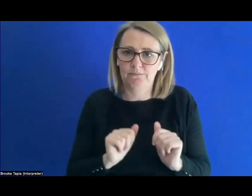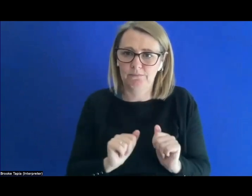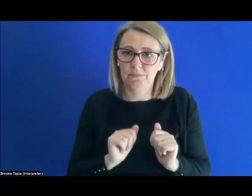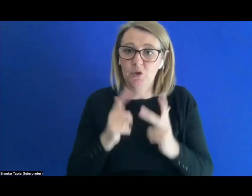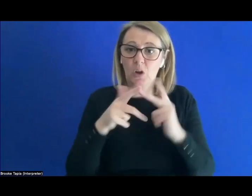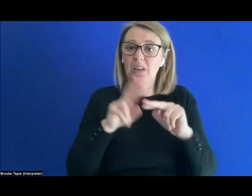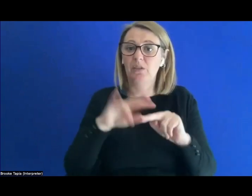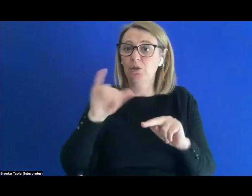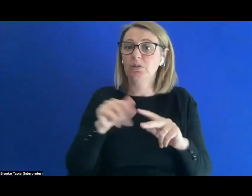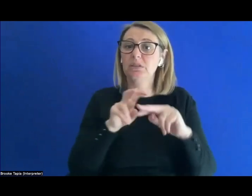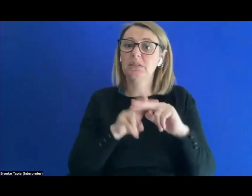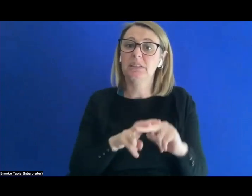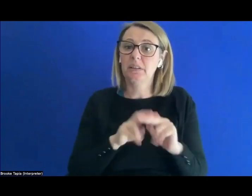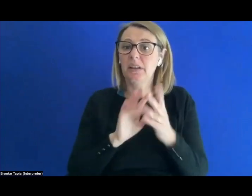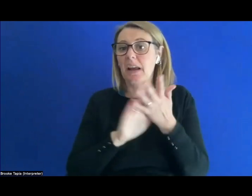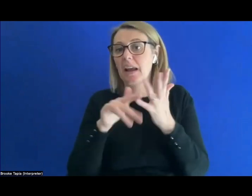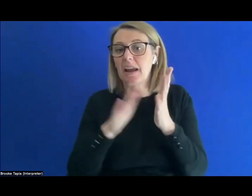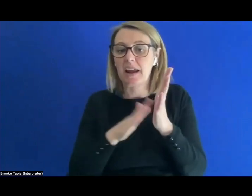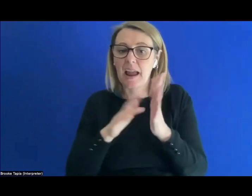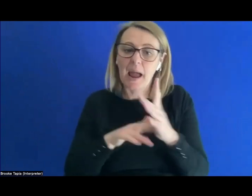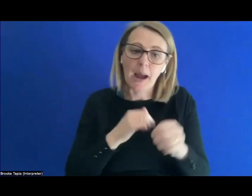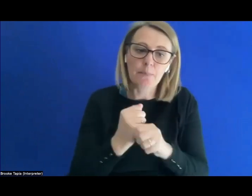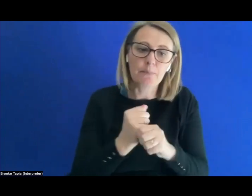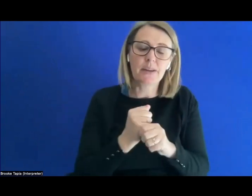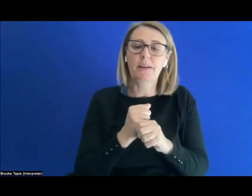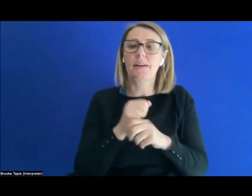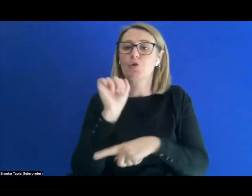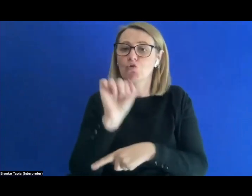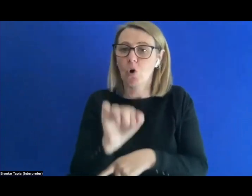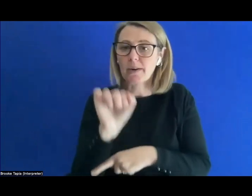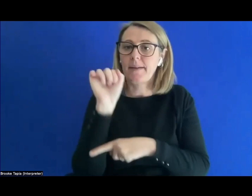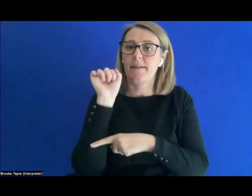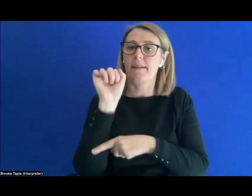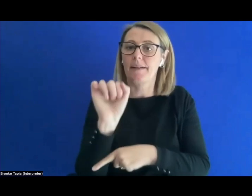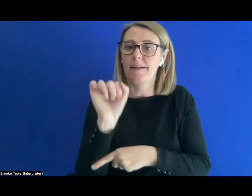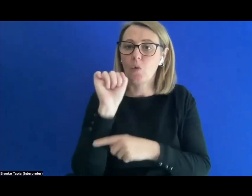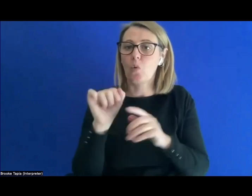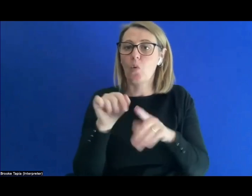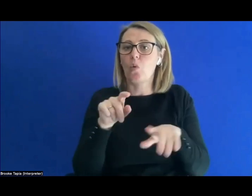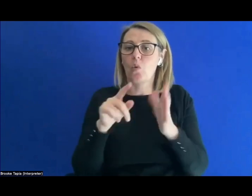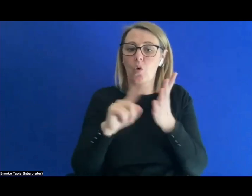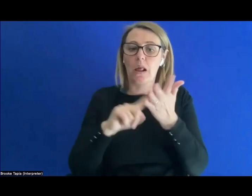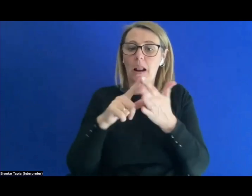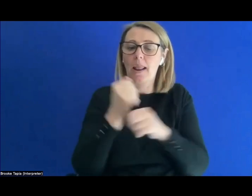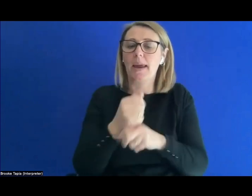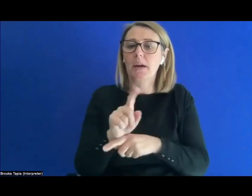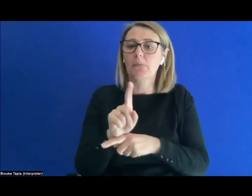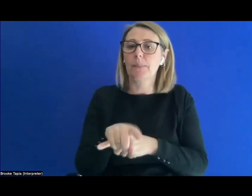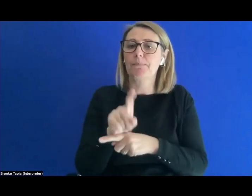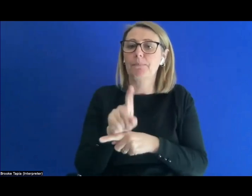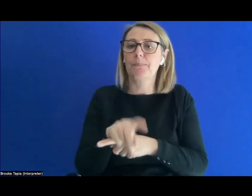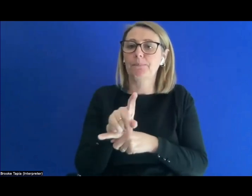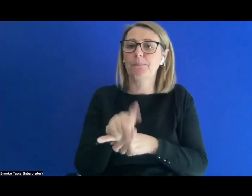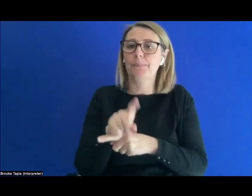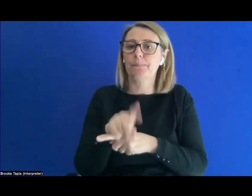and humming or rocking or tapping your leg or tapping your fingers or playing with your hands,